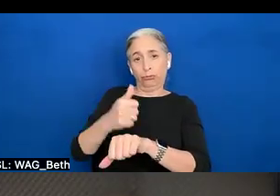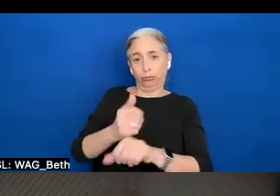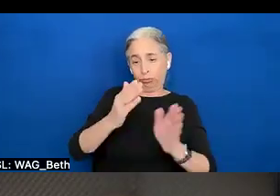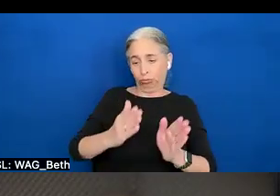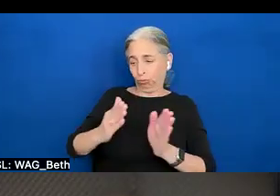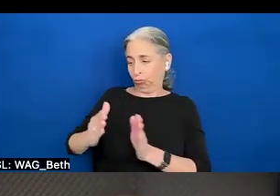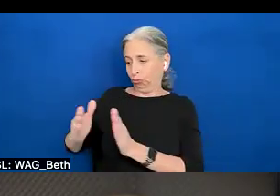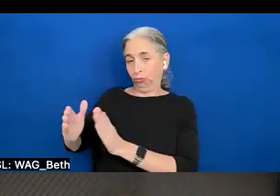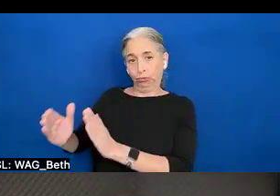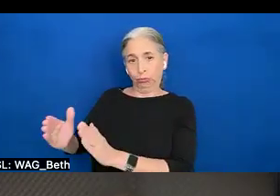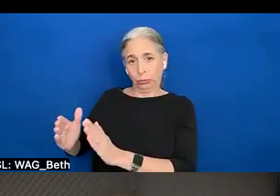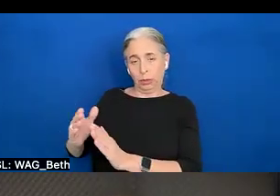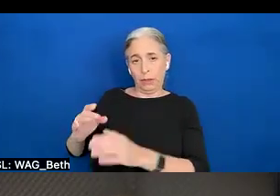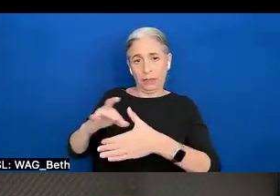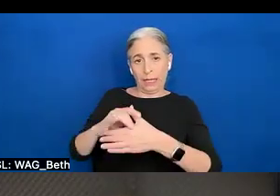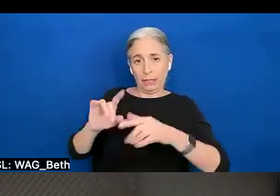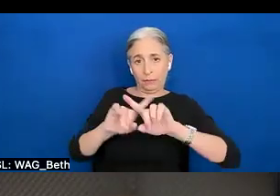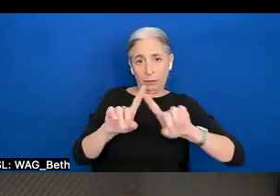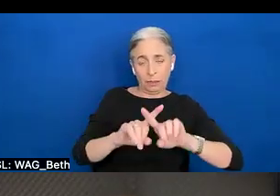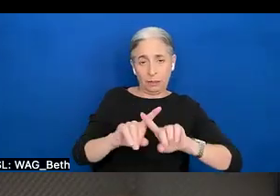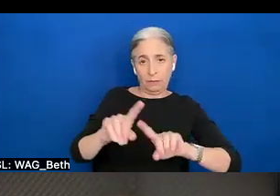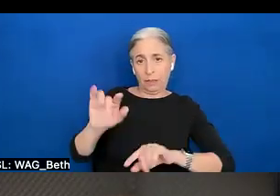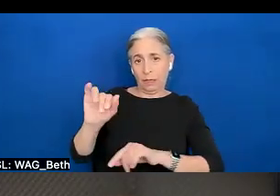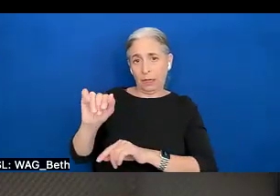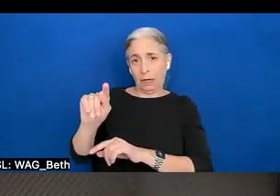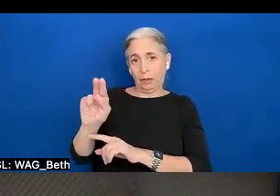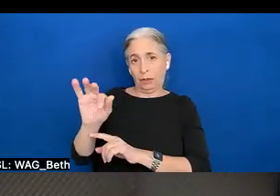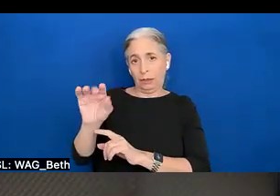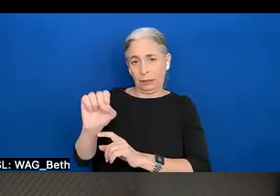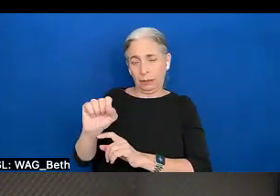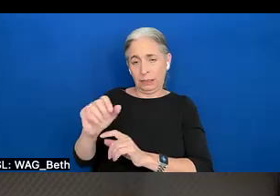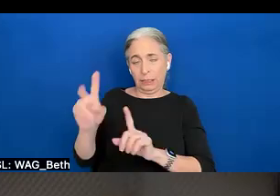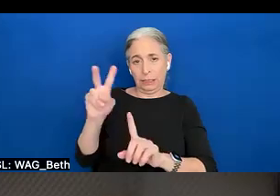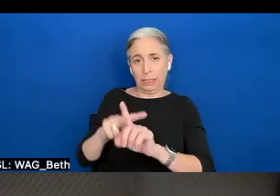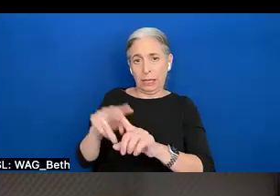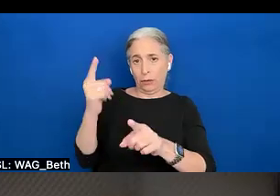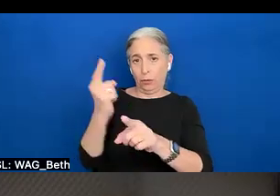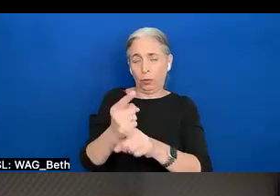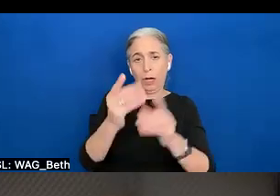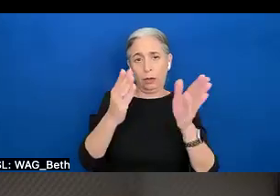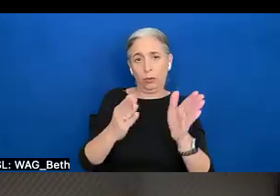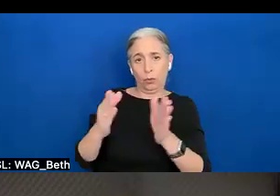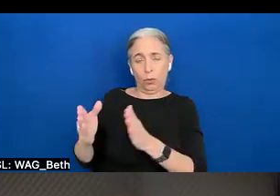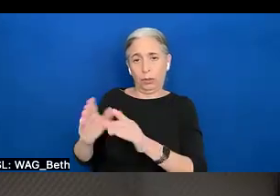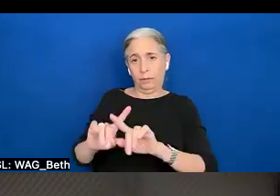and assign the correct order of different objects of the page.